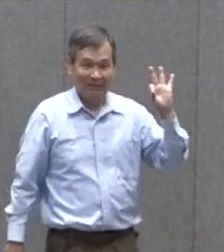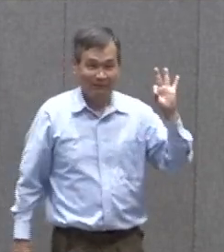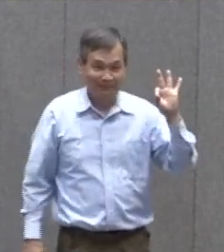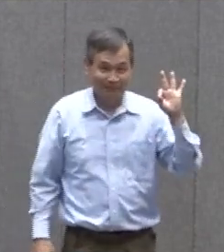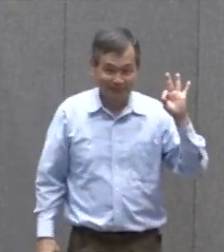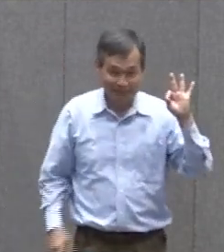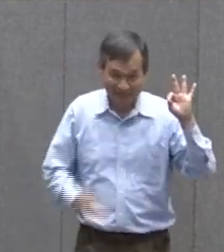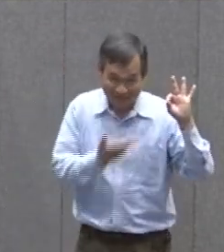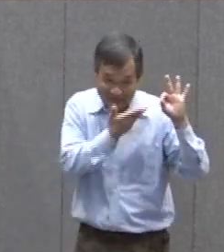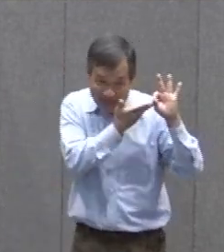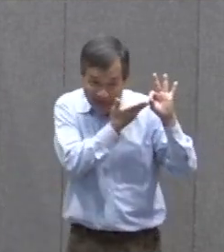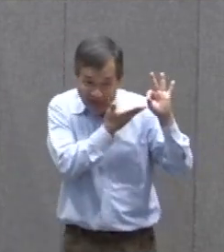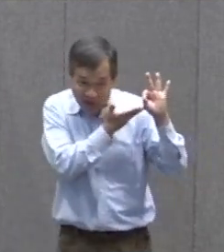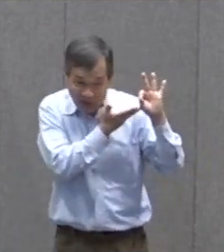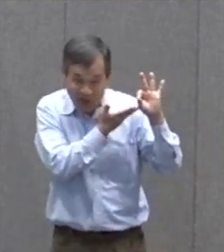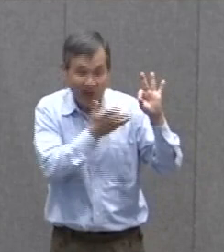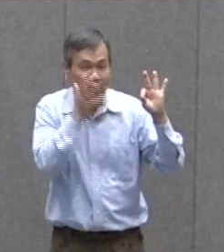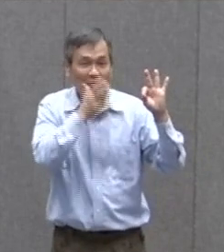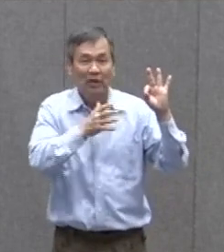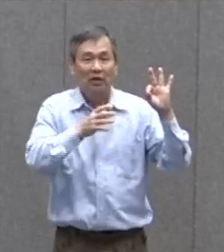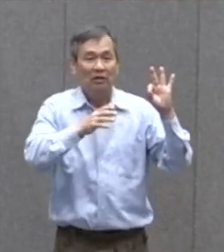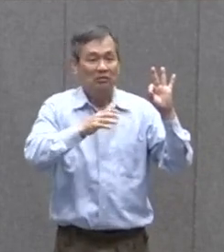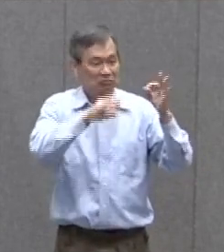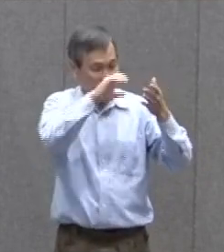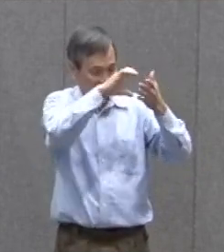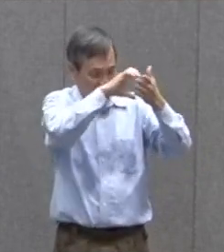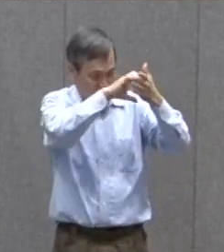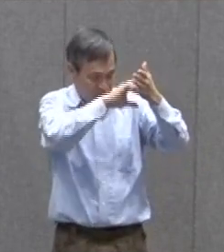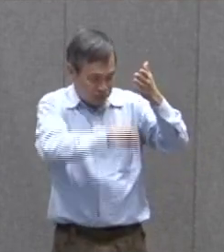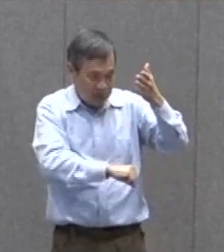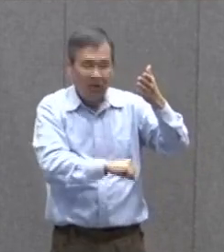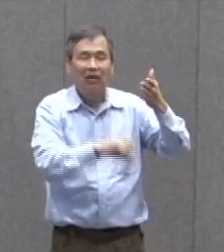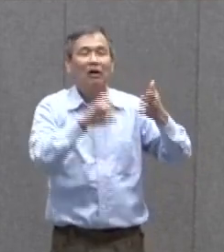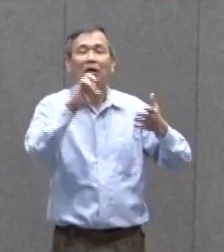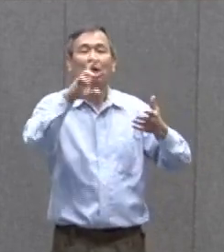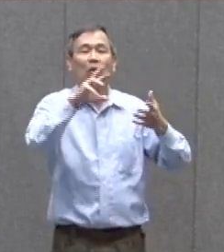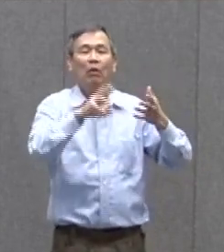And I'm going to take away, or subtract, six.